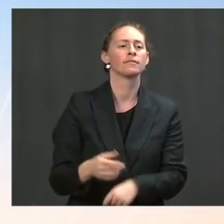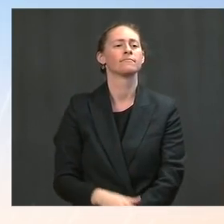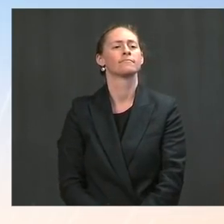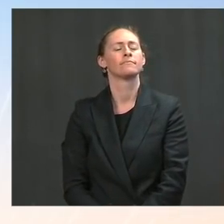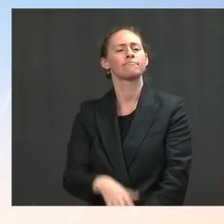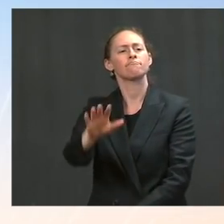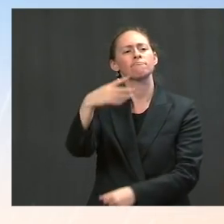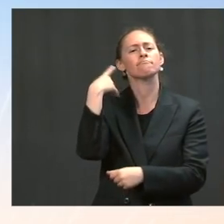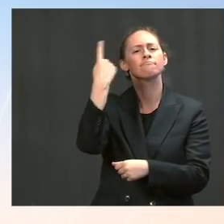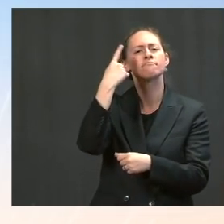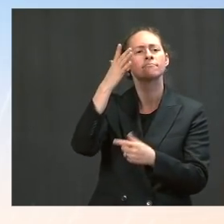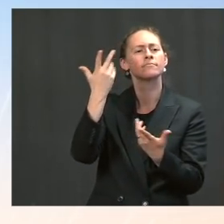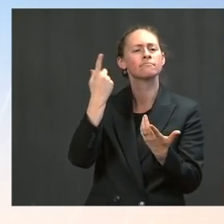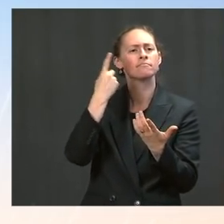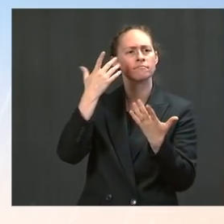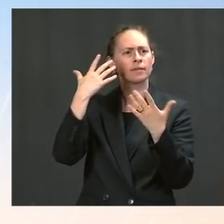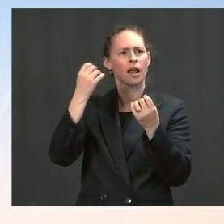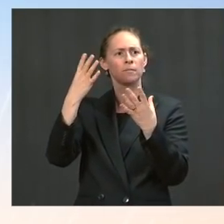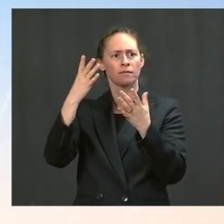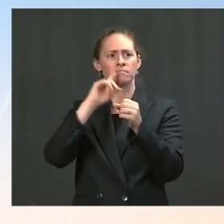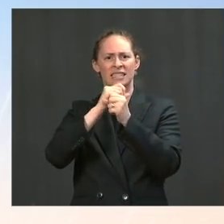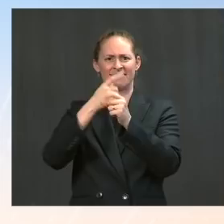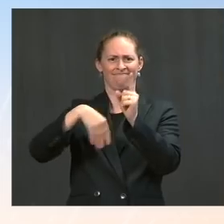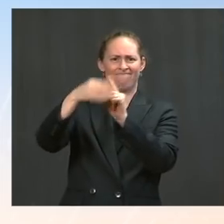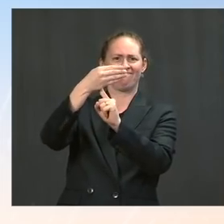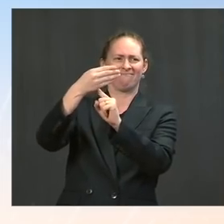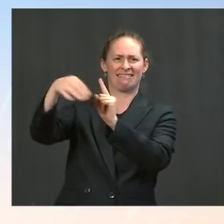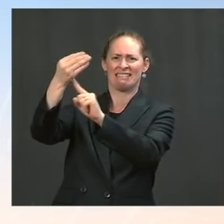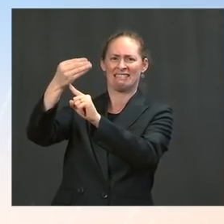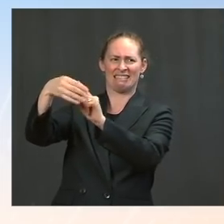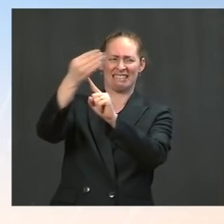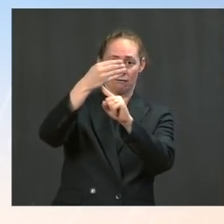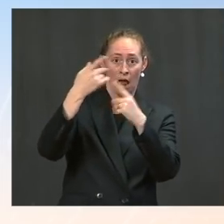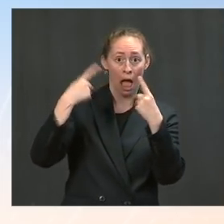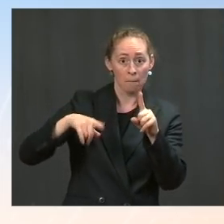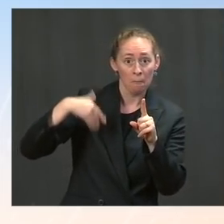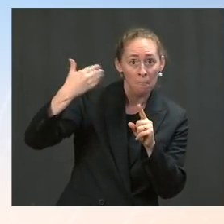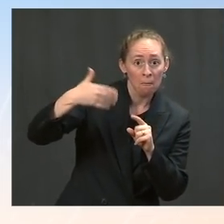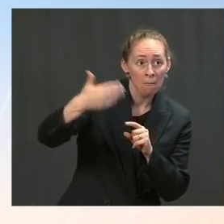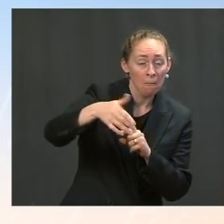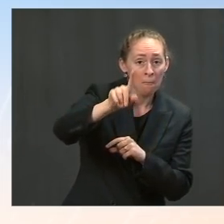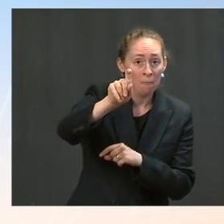flagged this kind of information? And then three, how long has this been going?